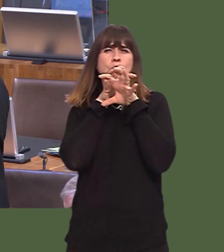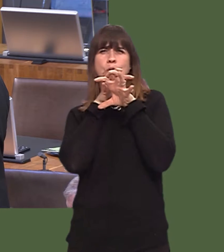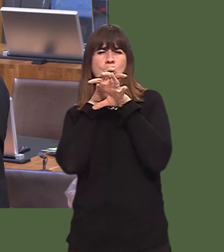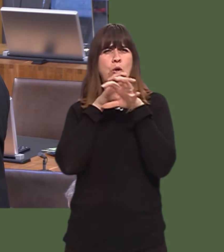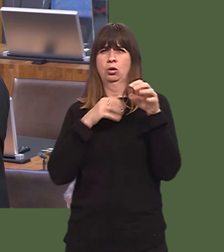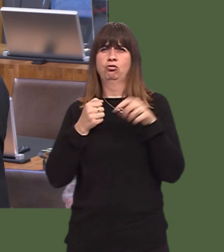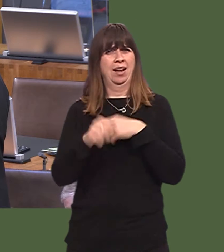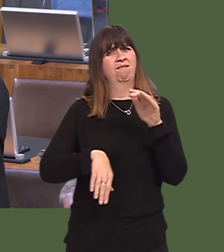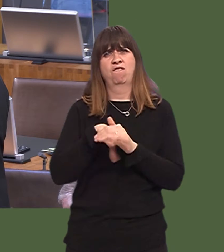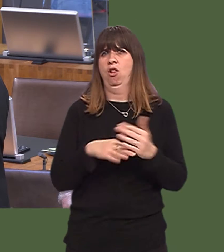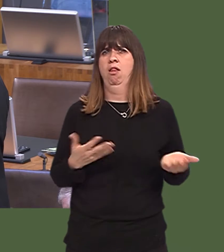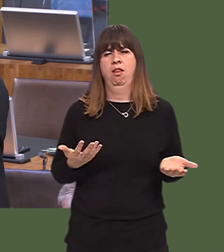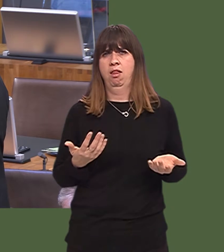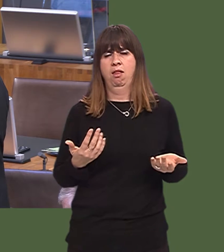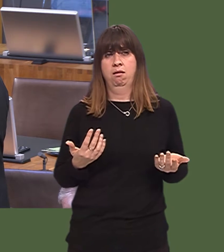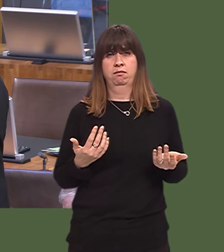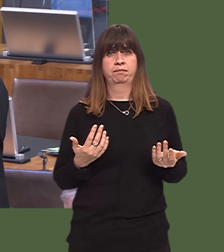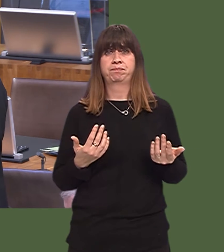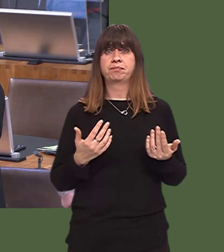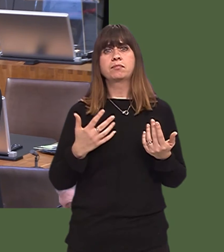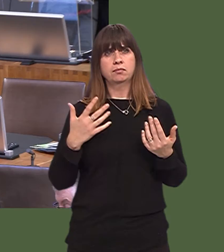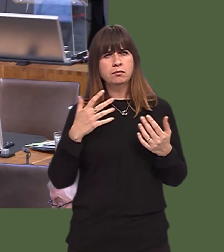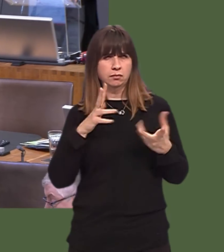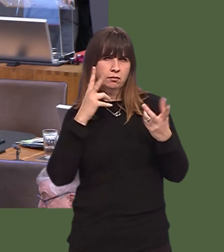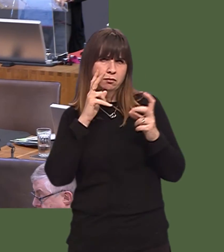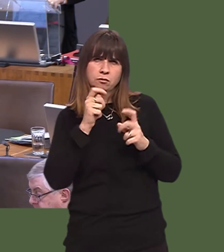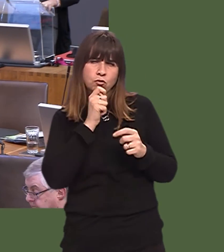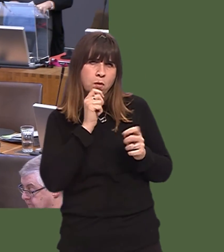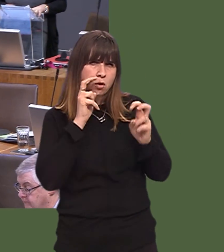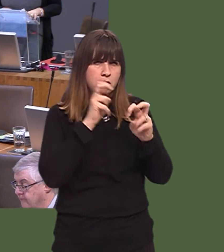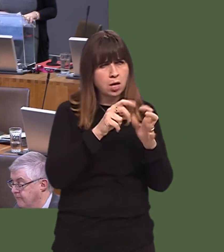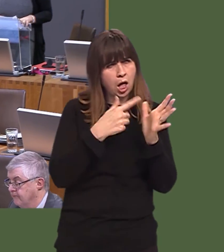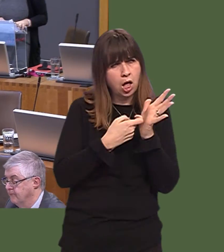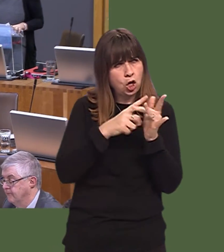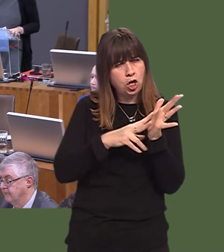My constituents in Islwyn continually raise with me overcrowding on Arriva Trains Wales,